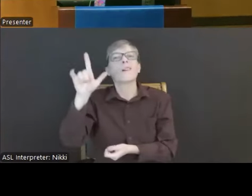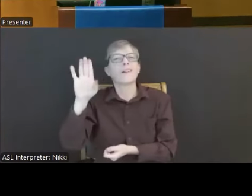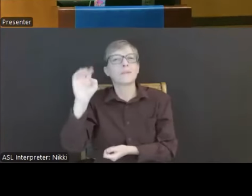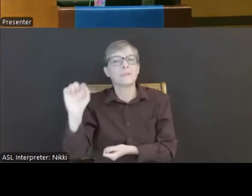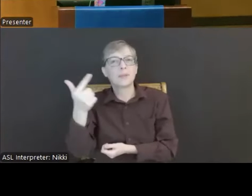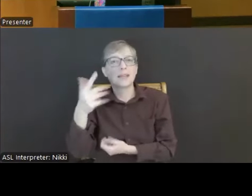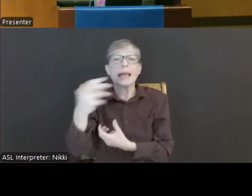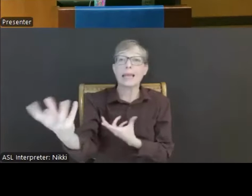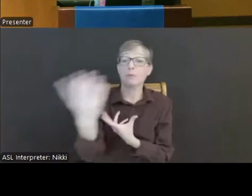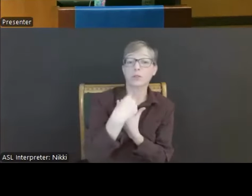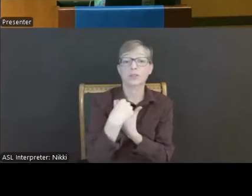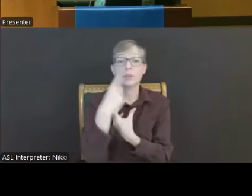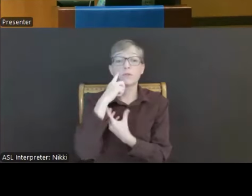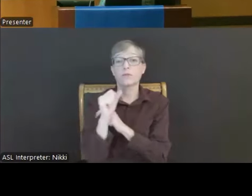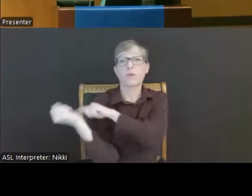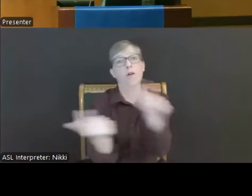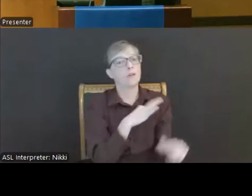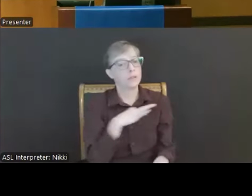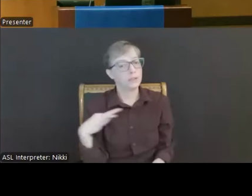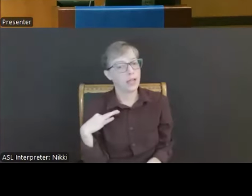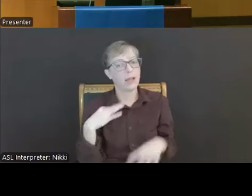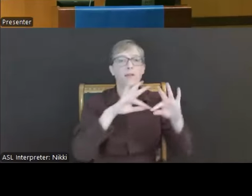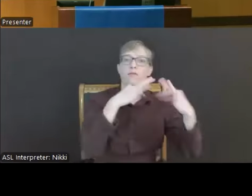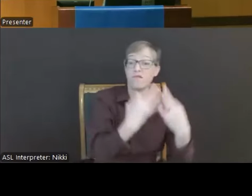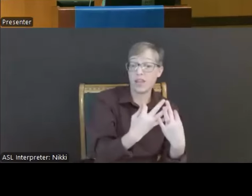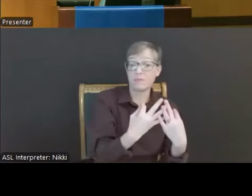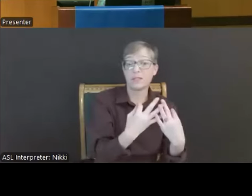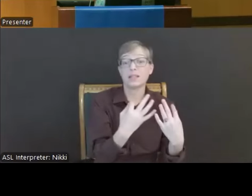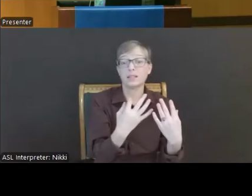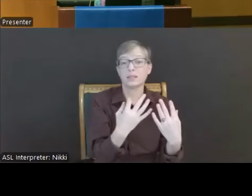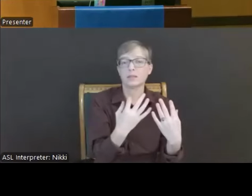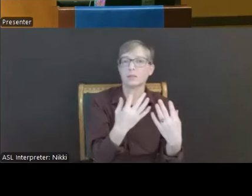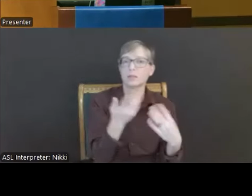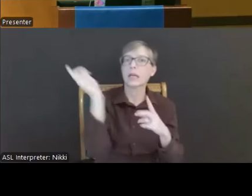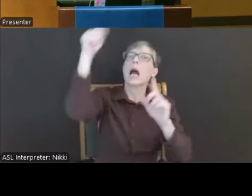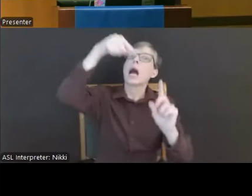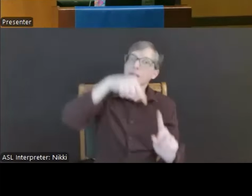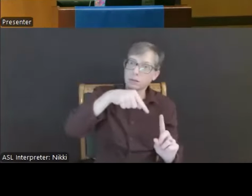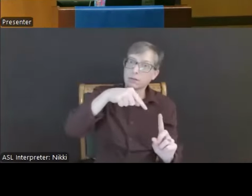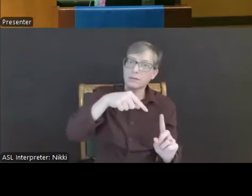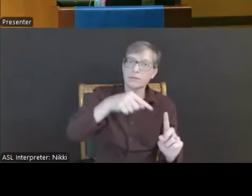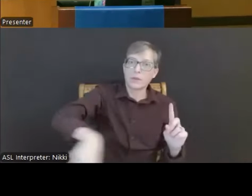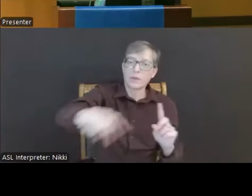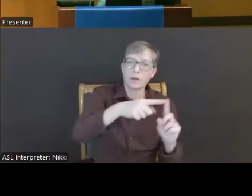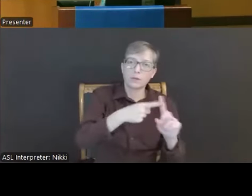marginalized or underrepresented groups and so we've been focusing on increasing awareness and